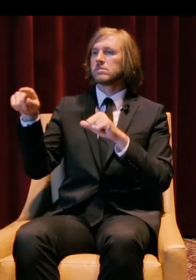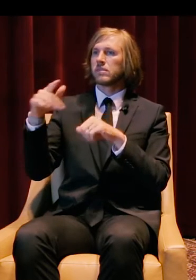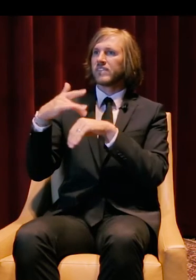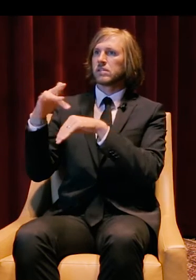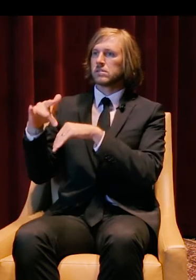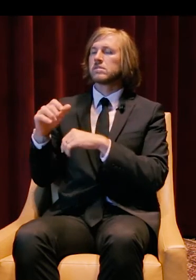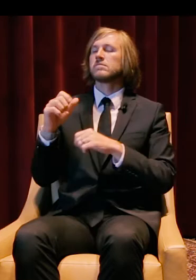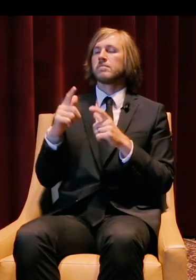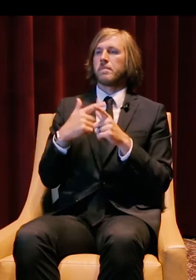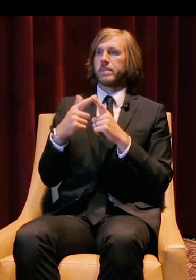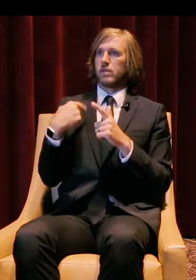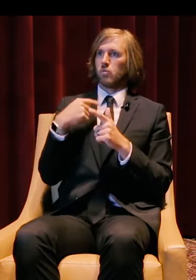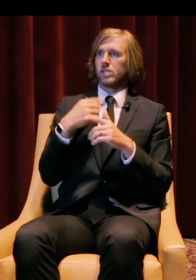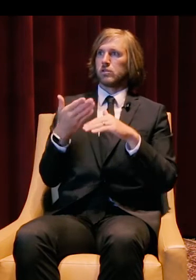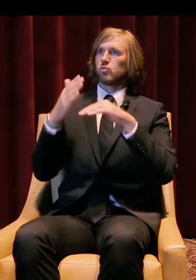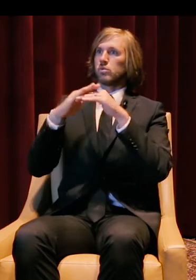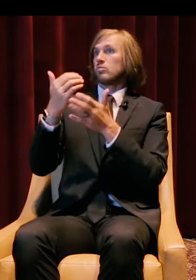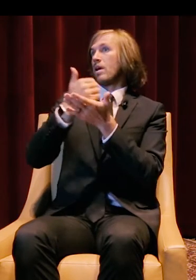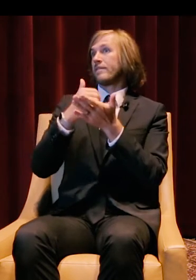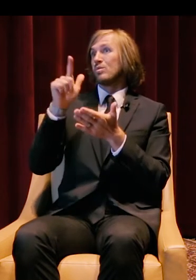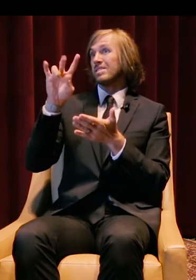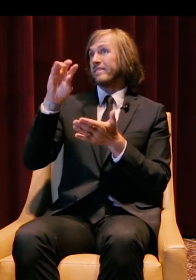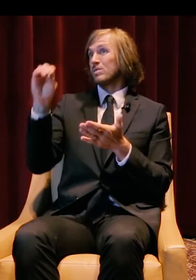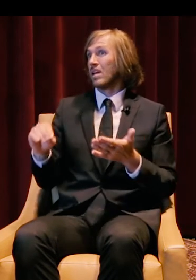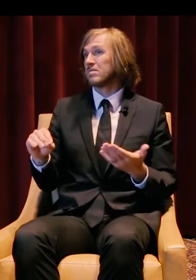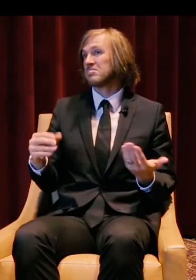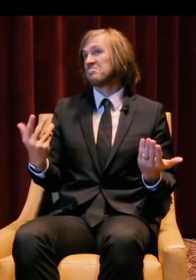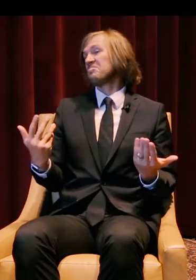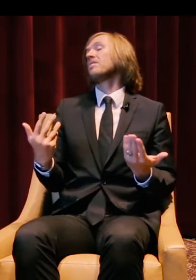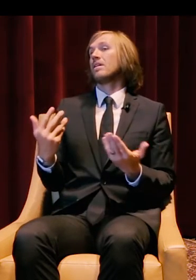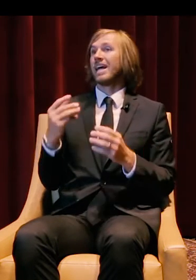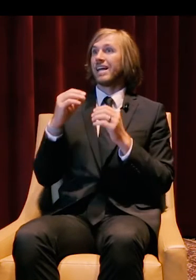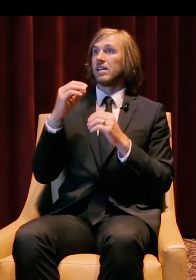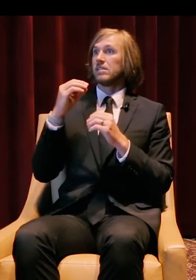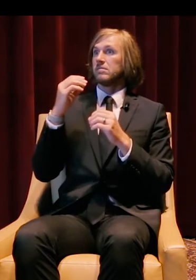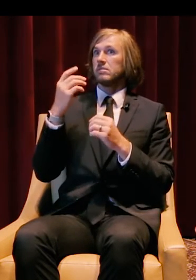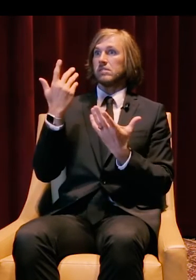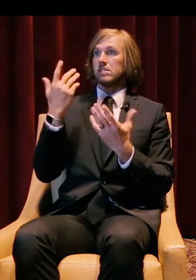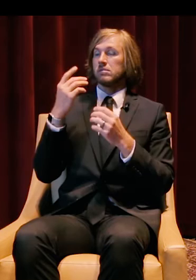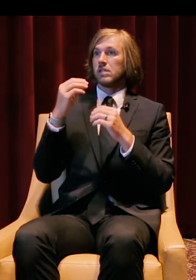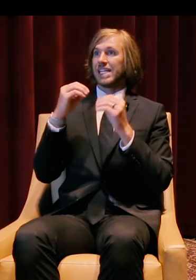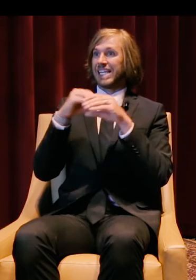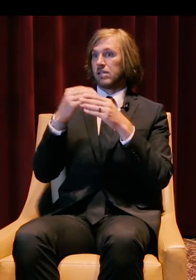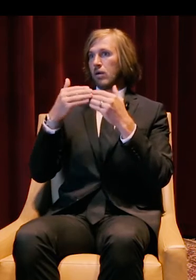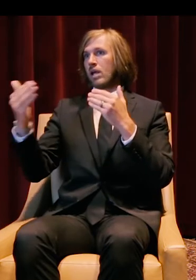that we have increased the revenues 27% in the first, or the succeeding 12 months